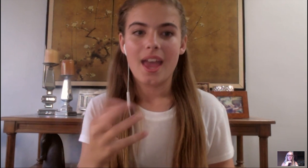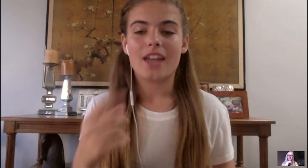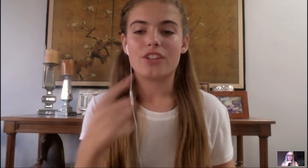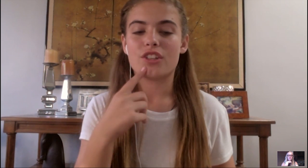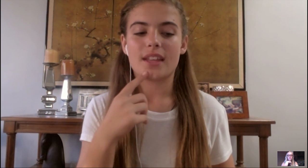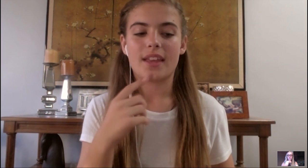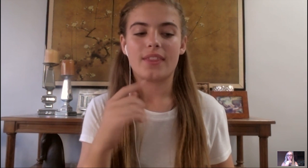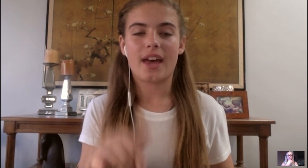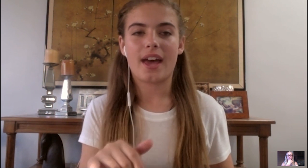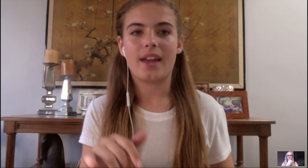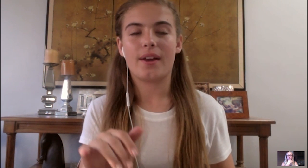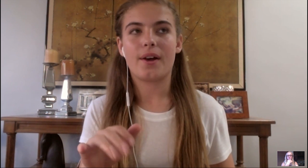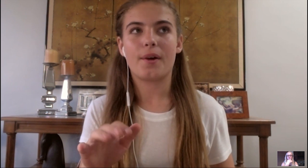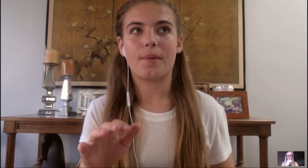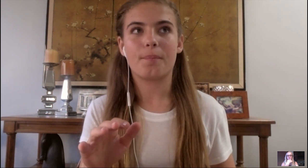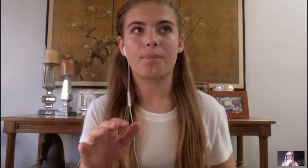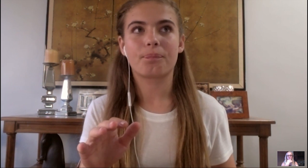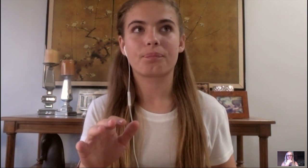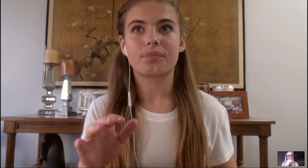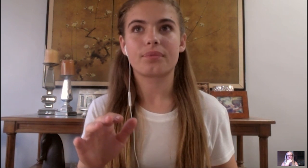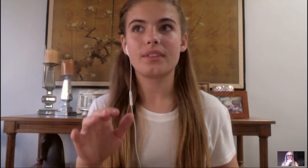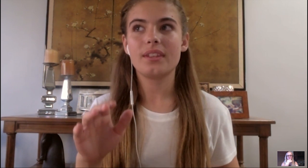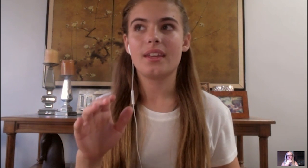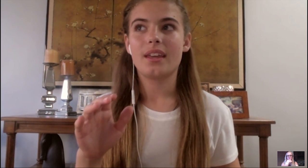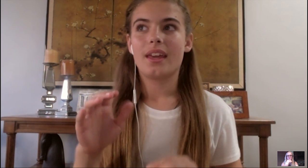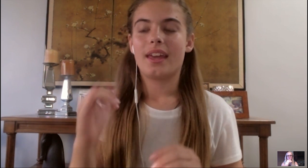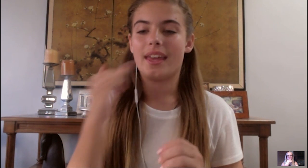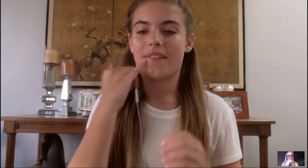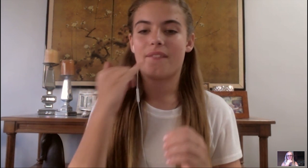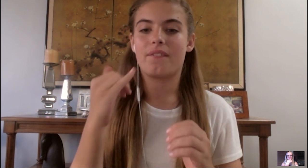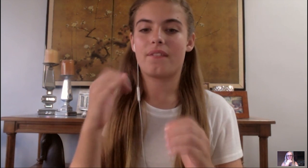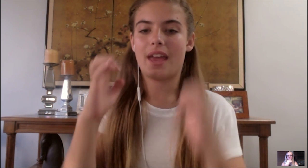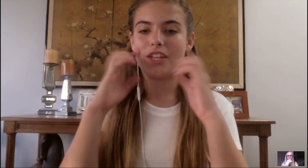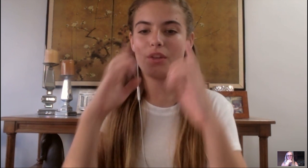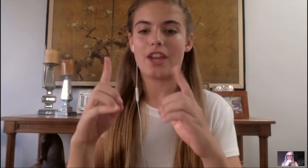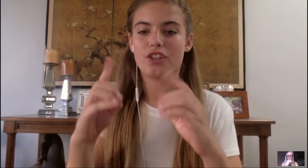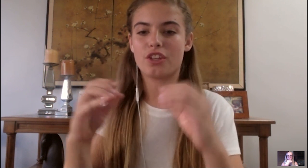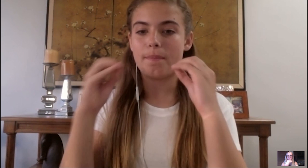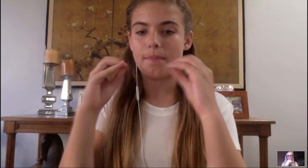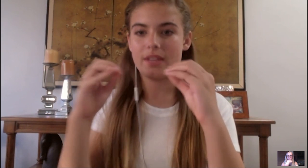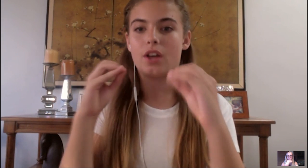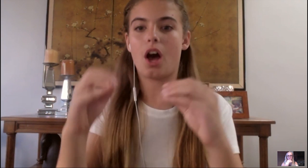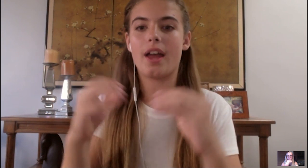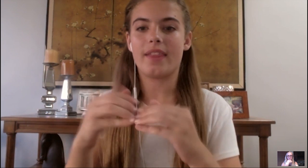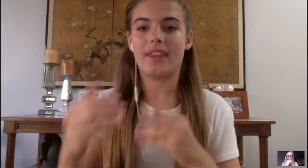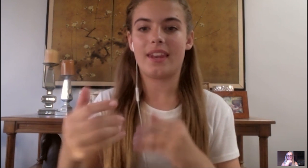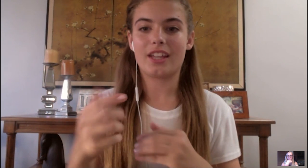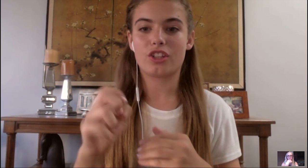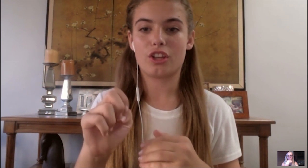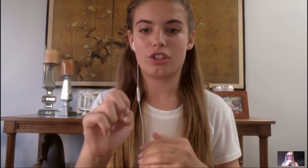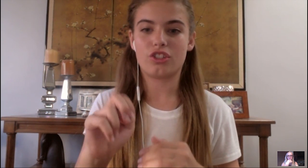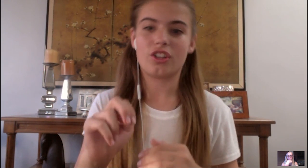“If education can be taught in the next generation then people won’t make the same